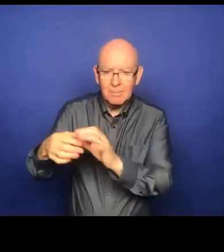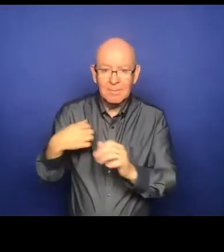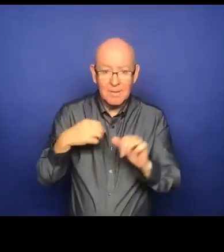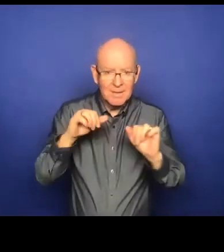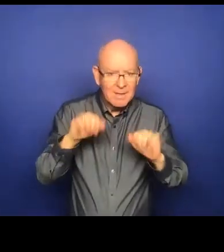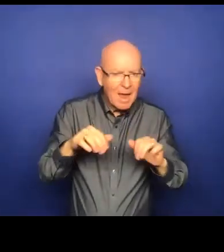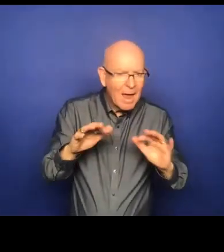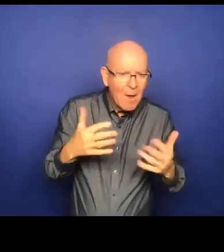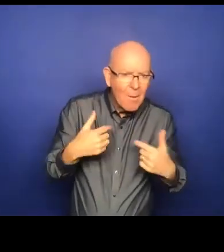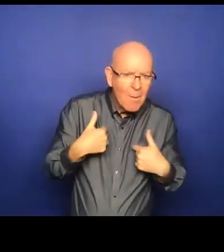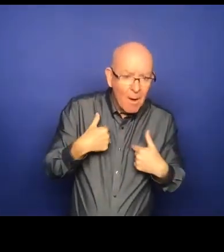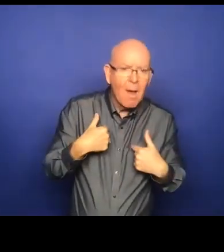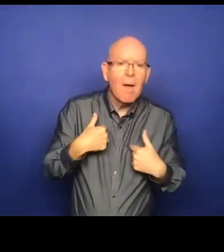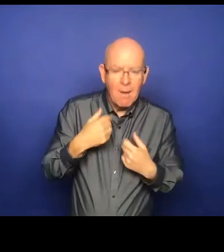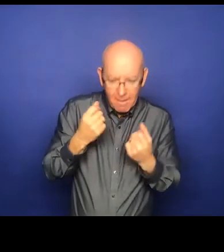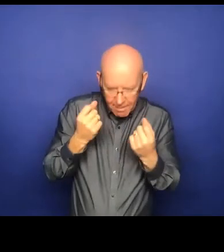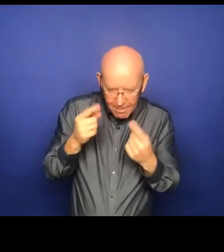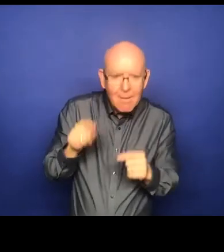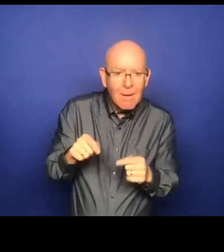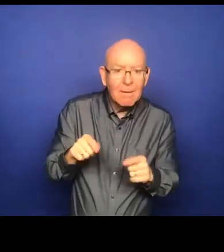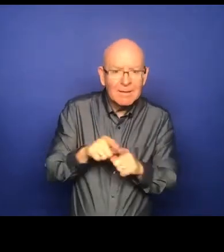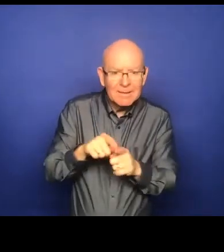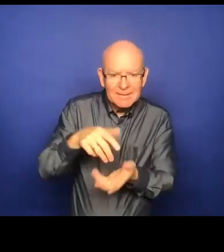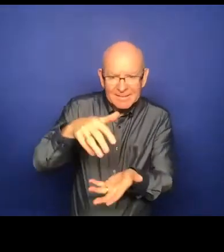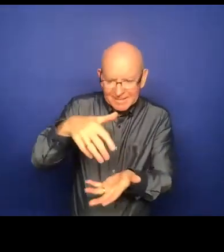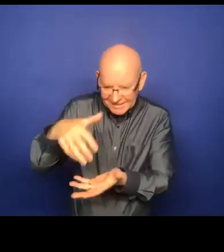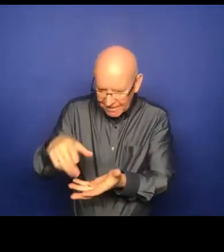. This toolkit actually has the overall